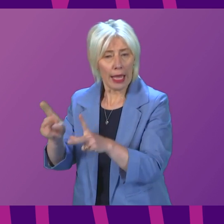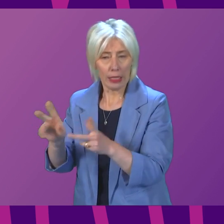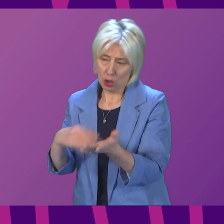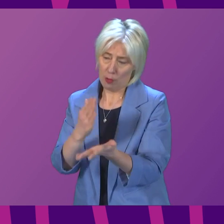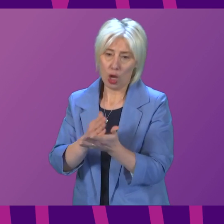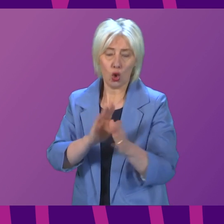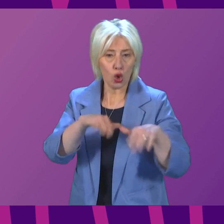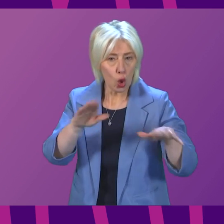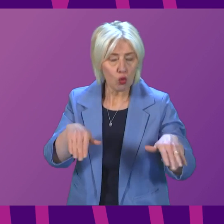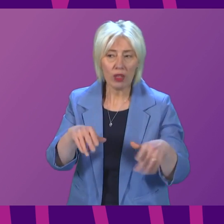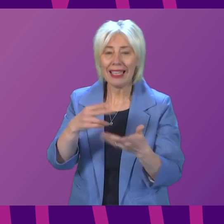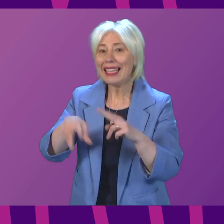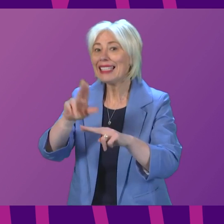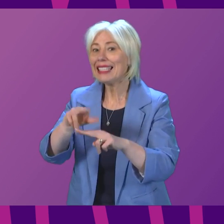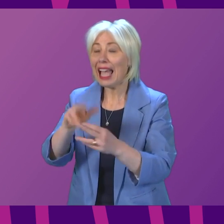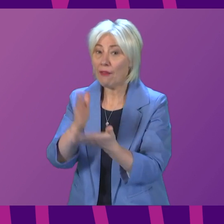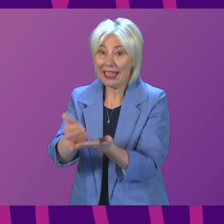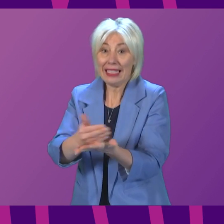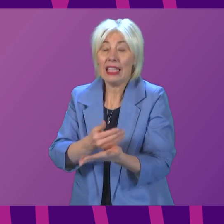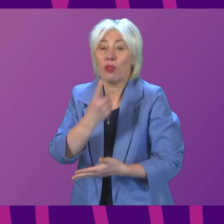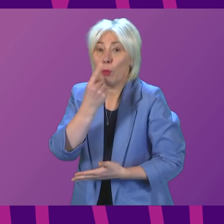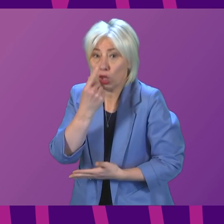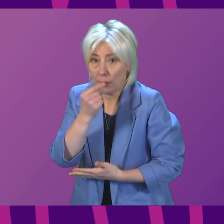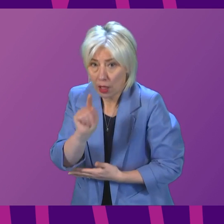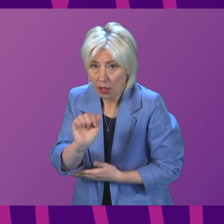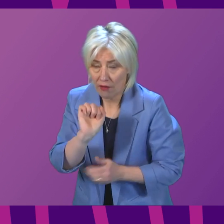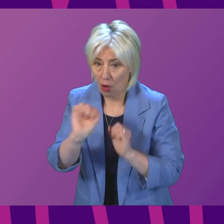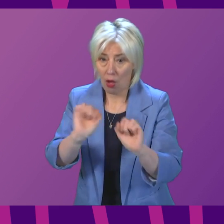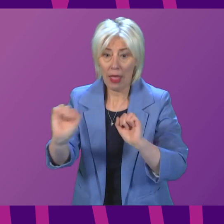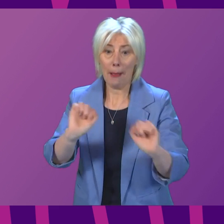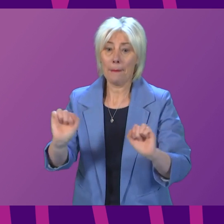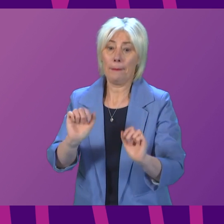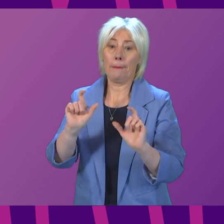and staff working in schools are as safe as it is possible for them to be.